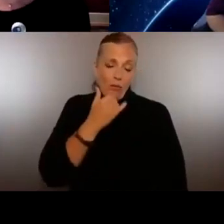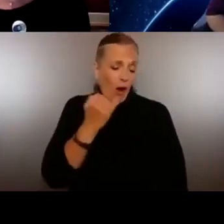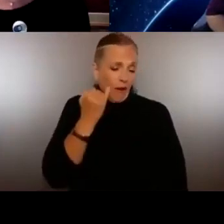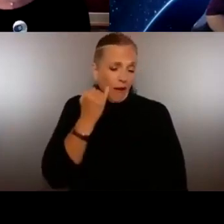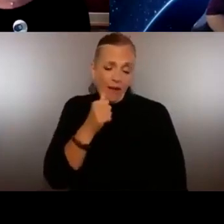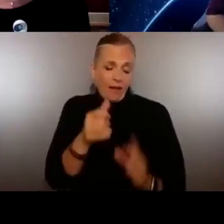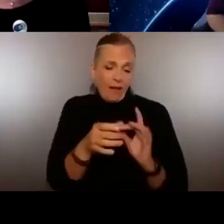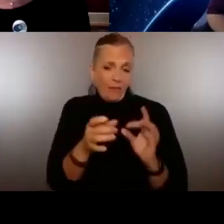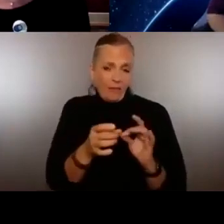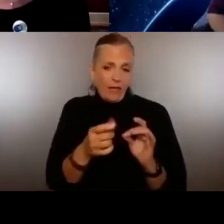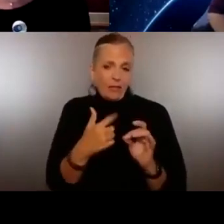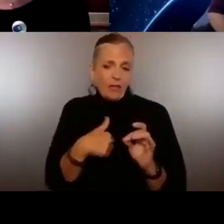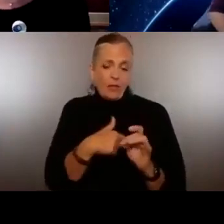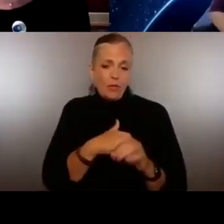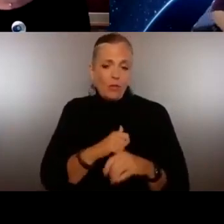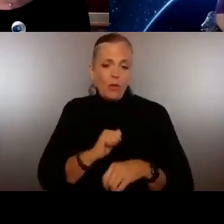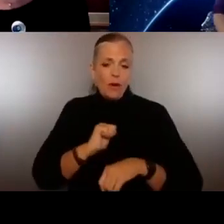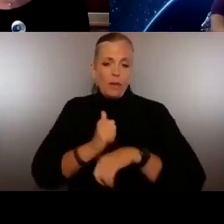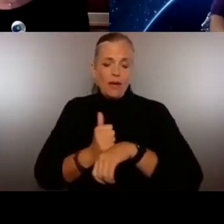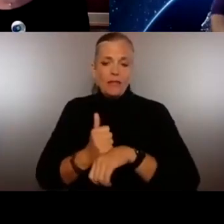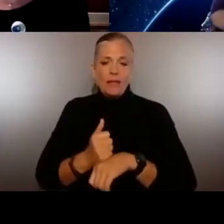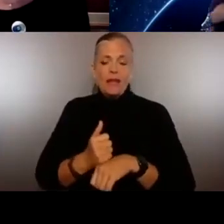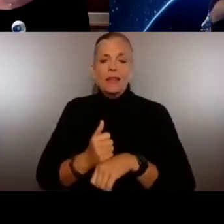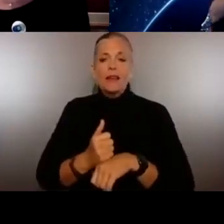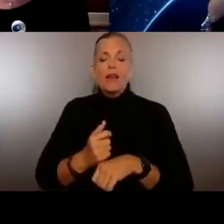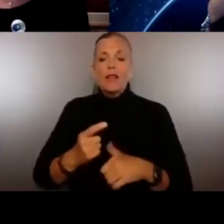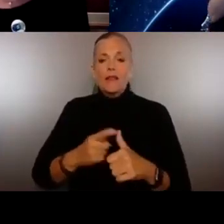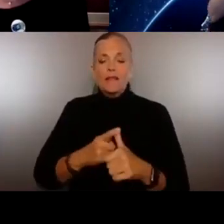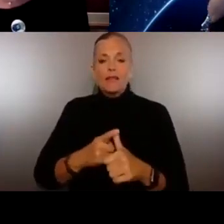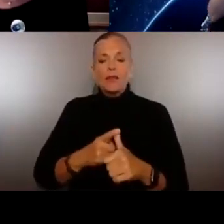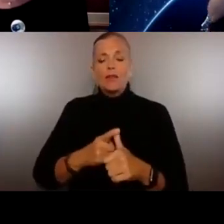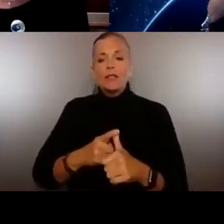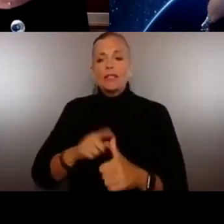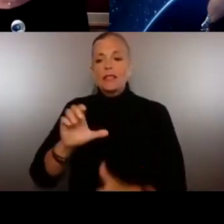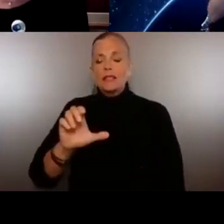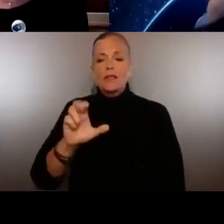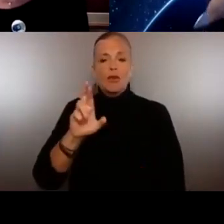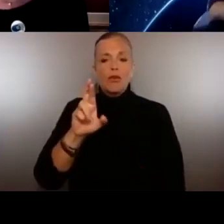first civil rights organization dedicated to people who can't rely on speech to communicate, we